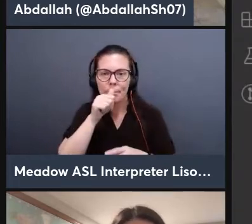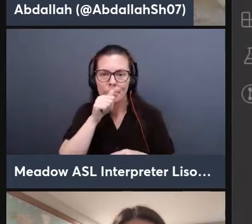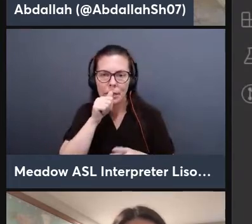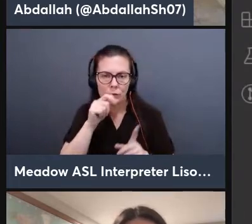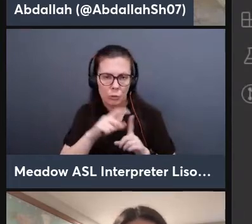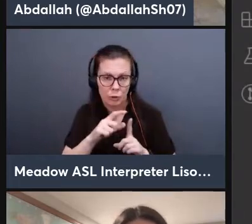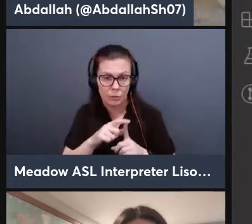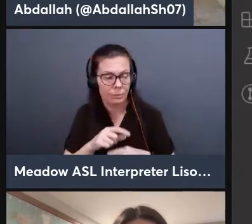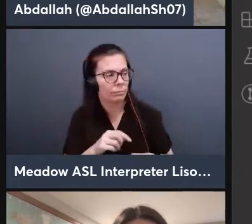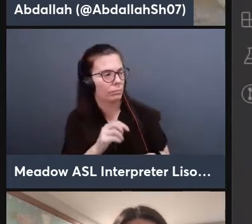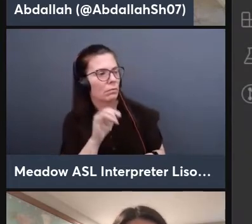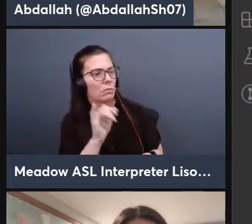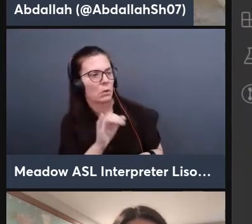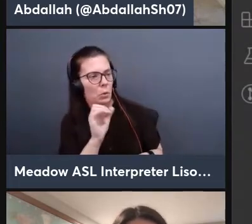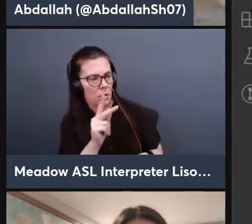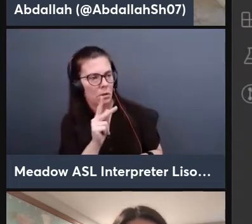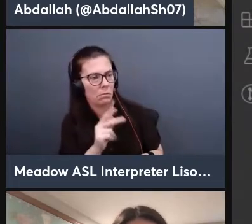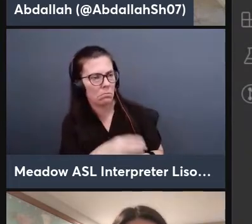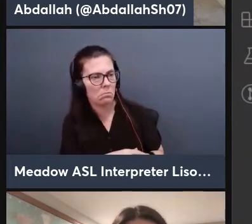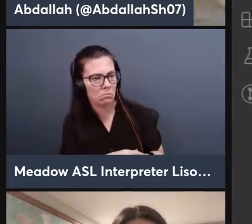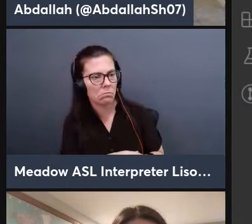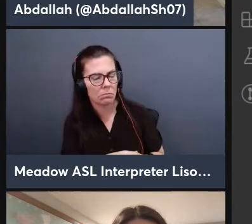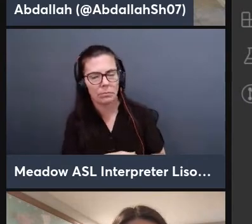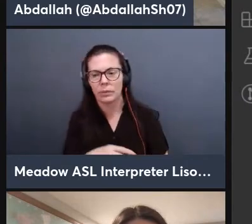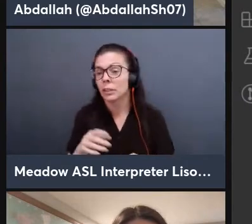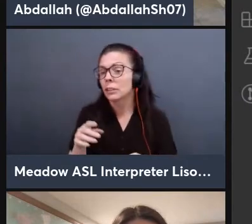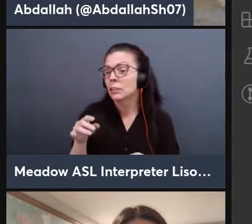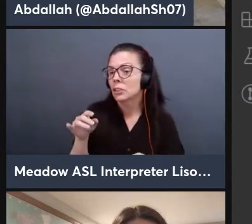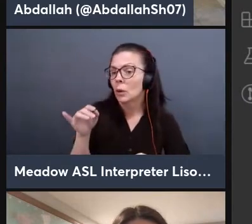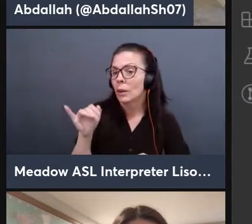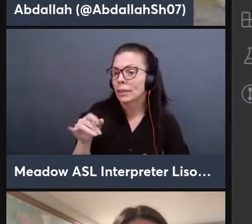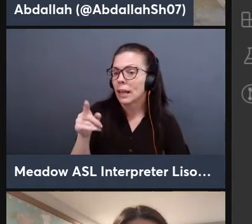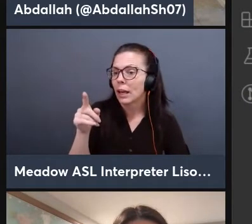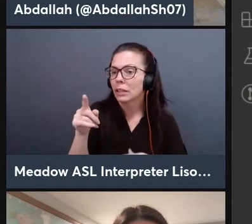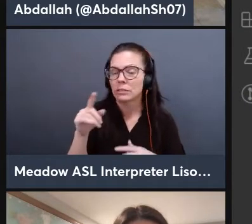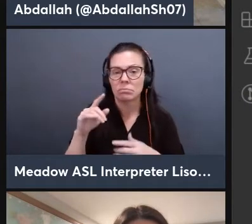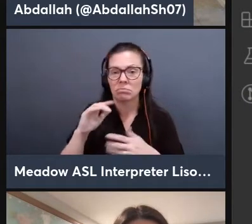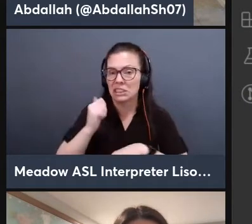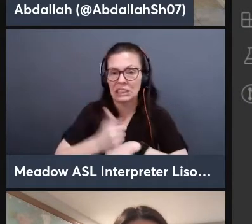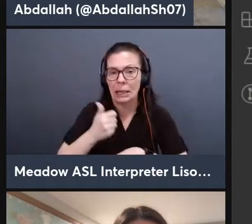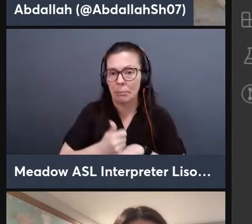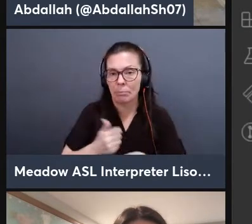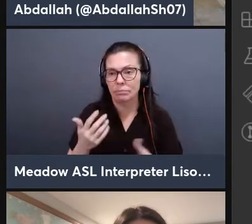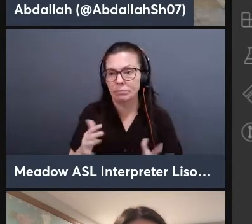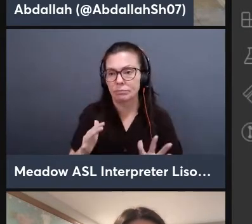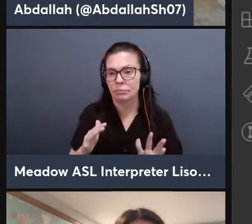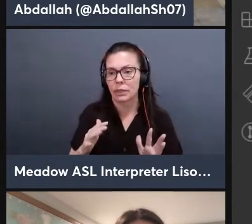Okay. So that's really all of the setup that I needed, on changing the code.